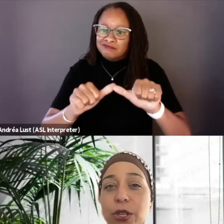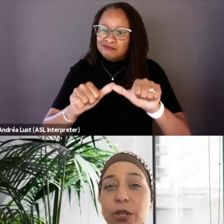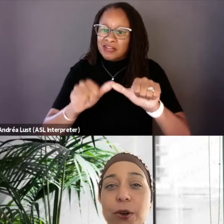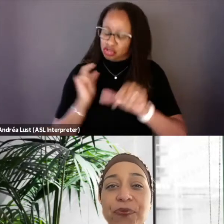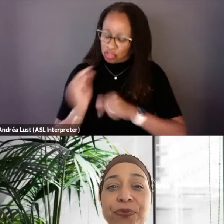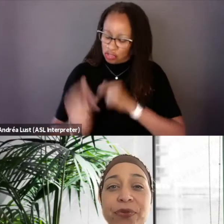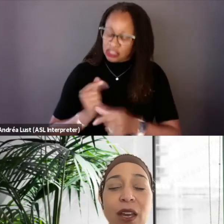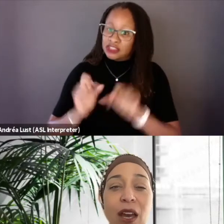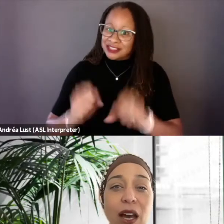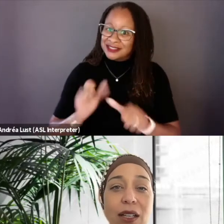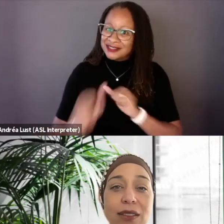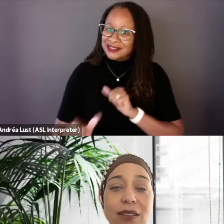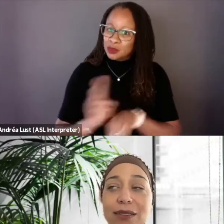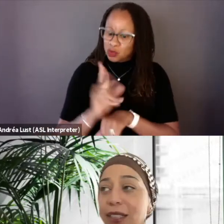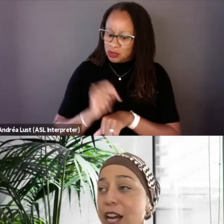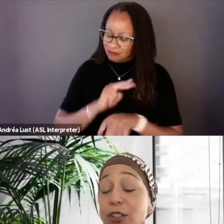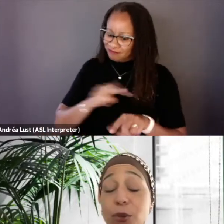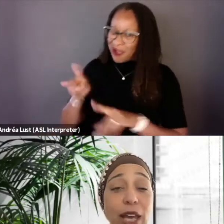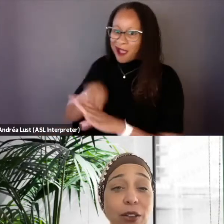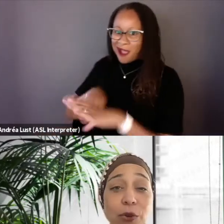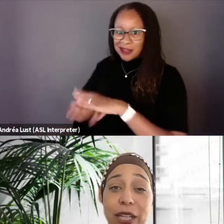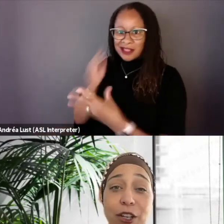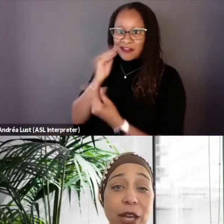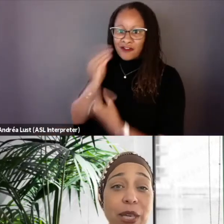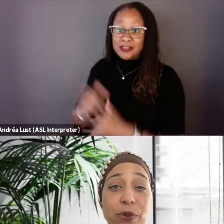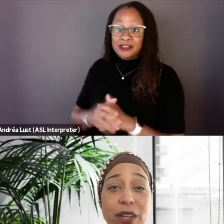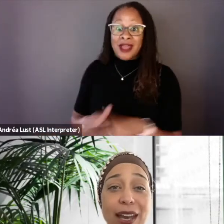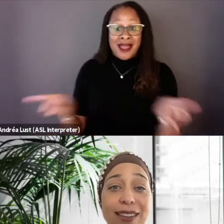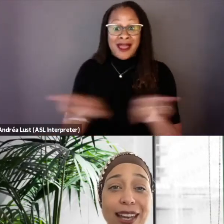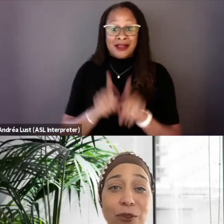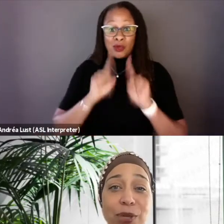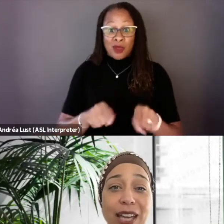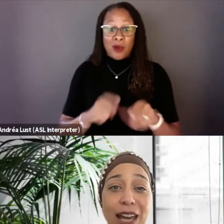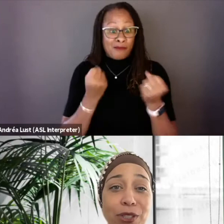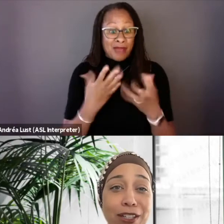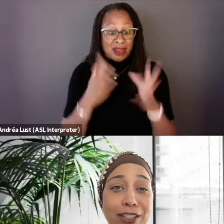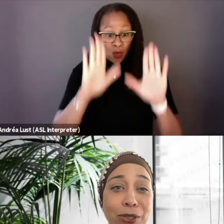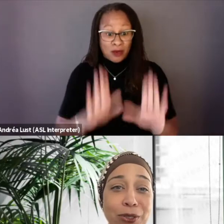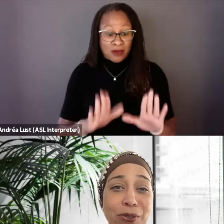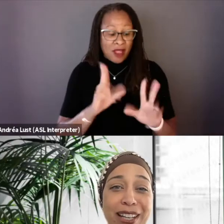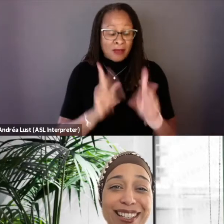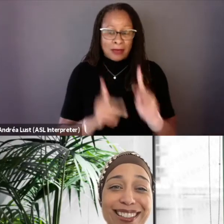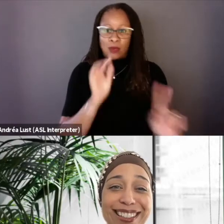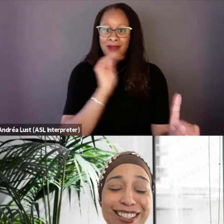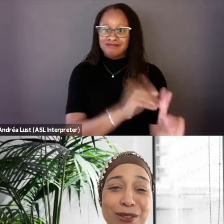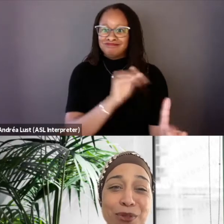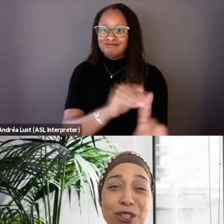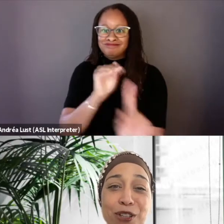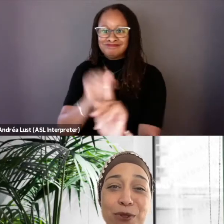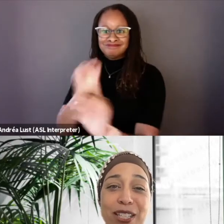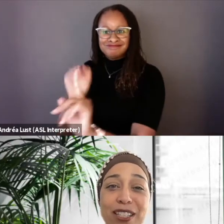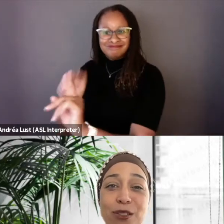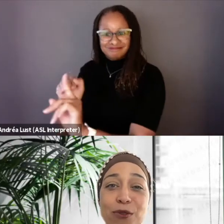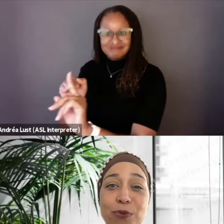So along the way, there were many great people that we tapped on to, you know, to bring their voice into the room.